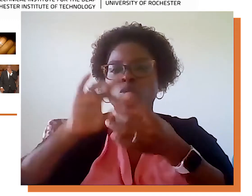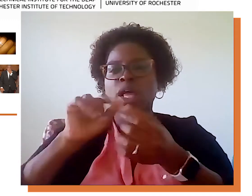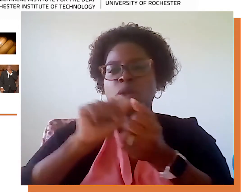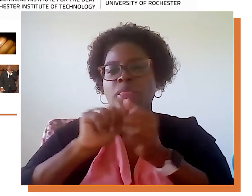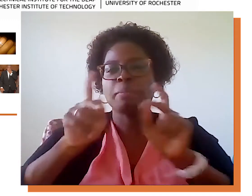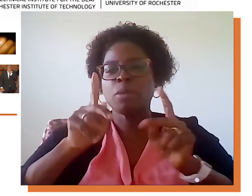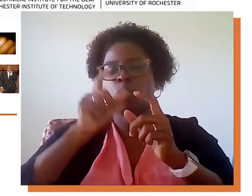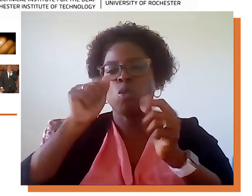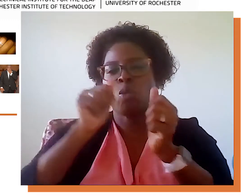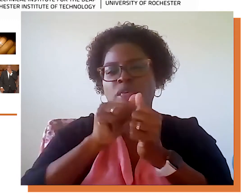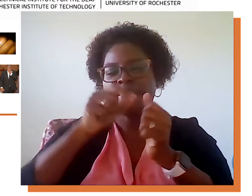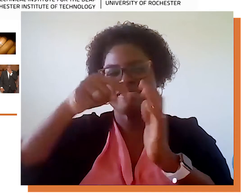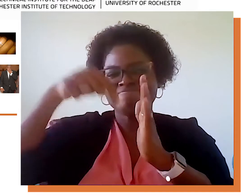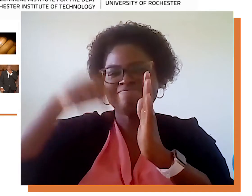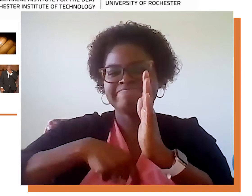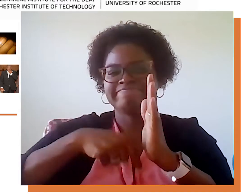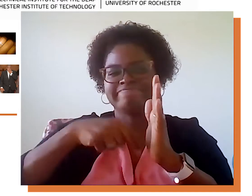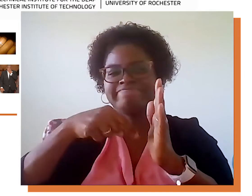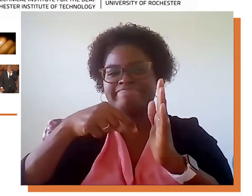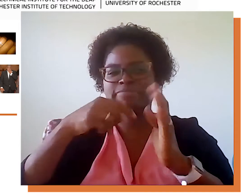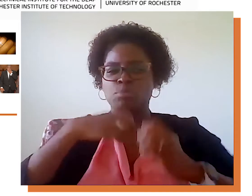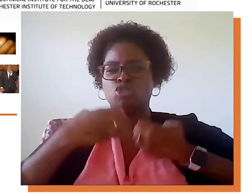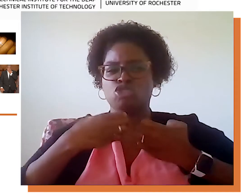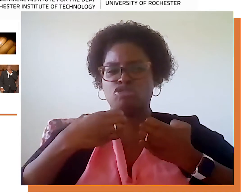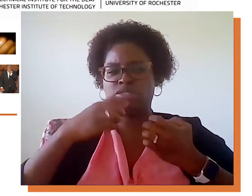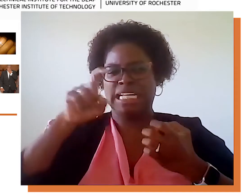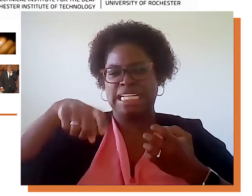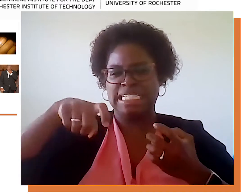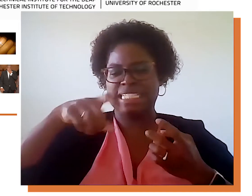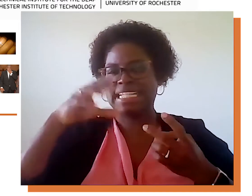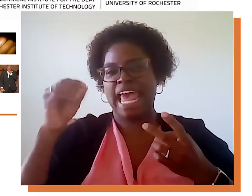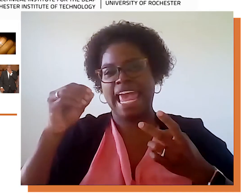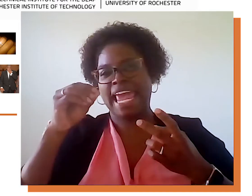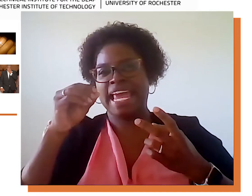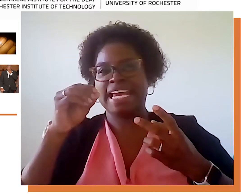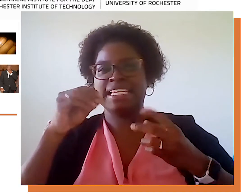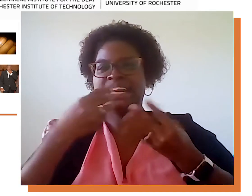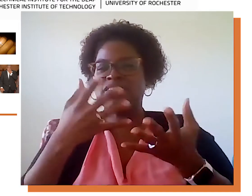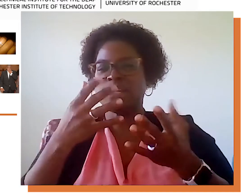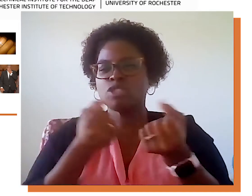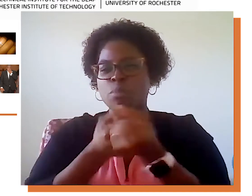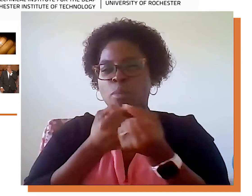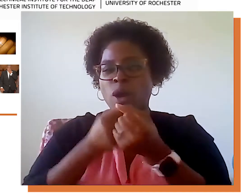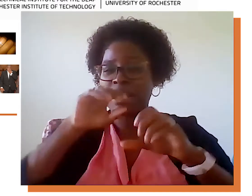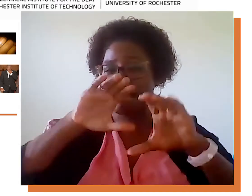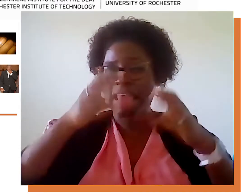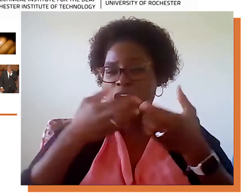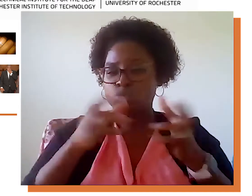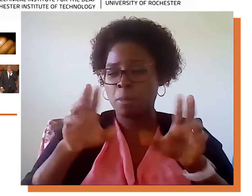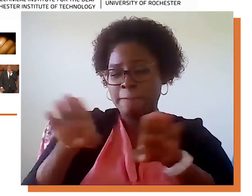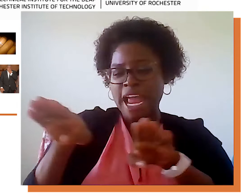Then I worked at the Marie Katzenbach School for the Deaf, and I worked with providing services to emotionally disturbed children,